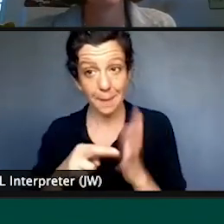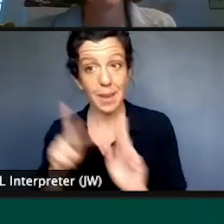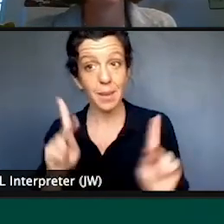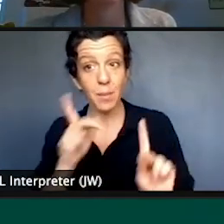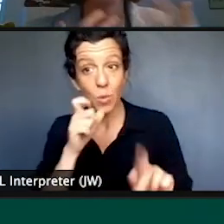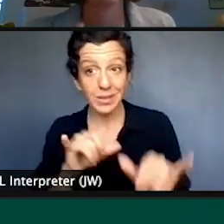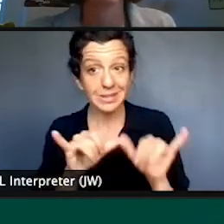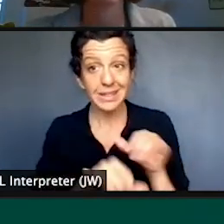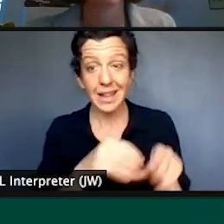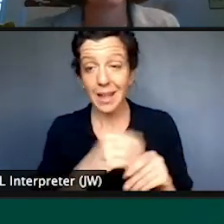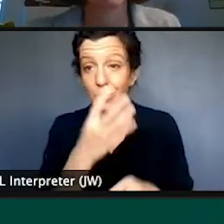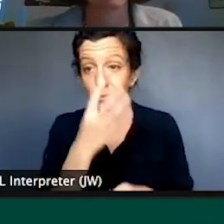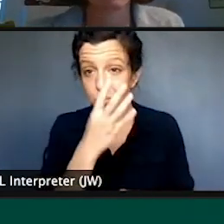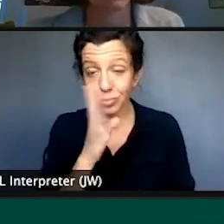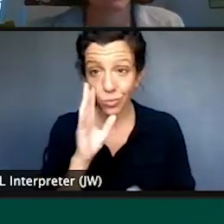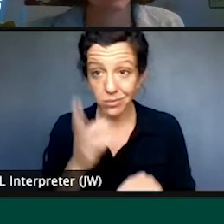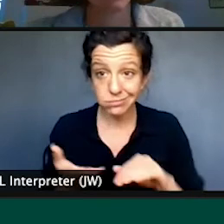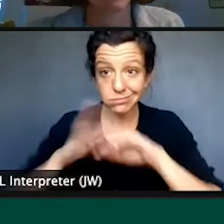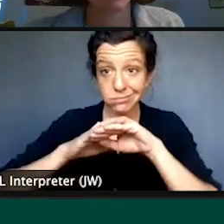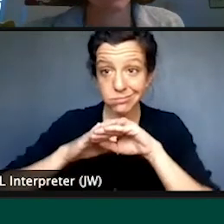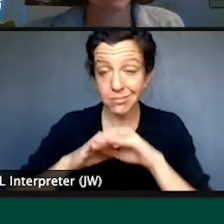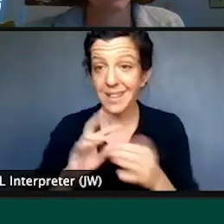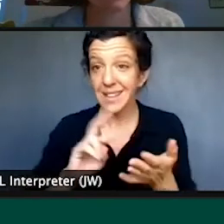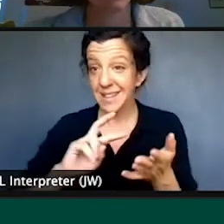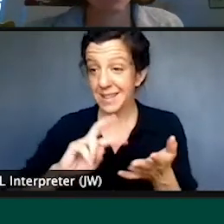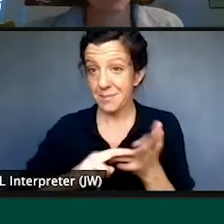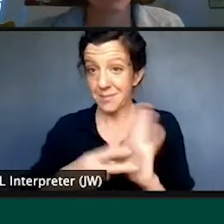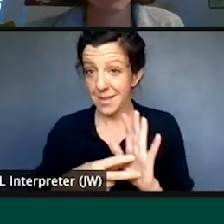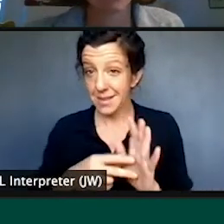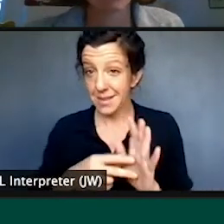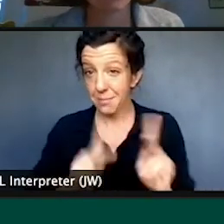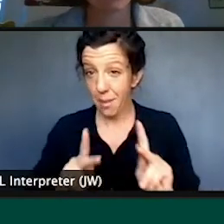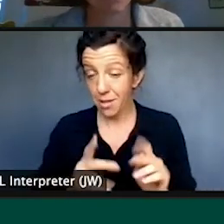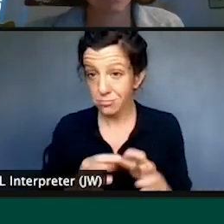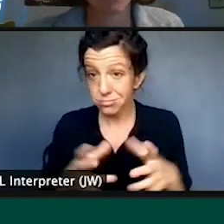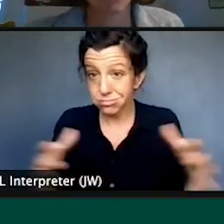for considering the release of a felon convicted of nonviolent crimes from prison.